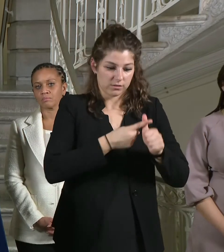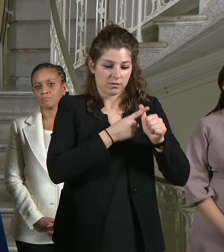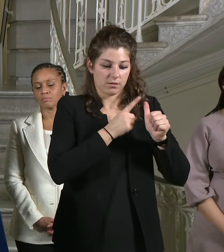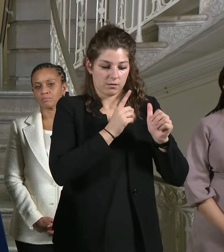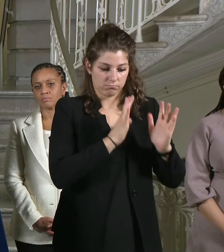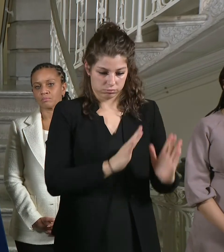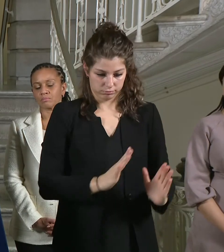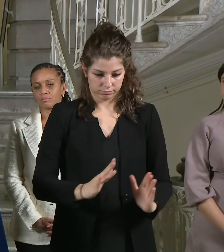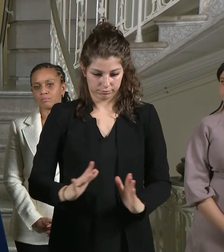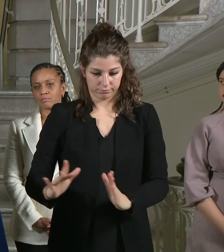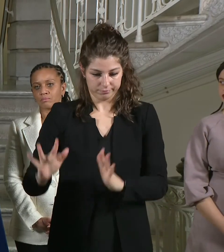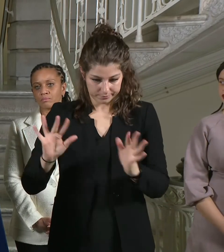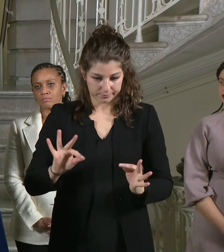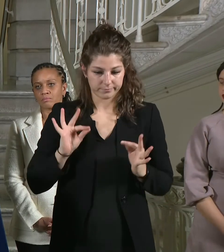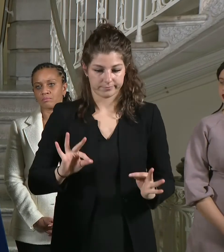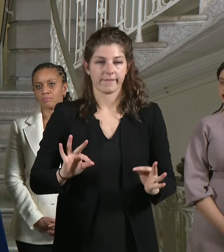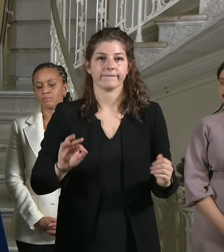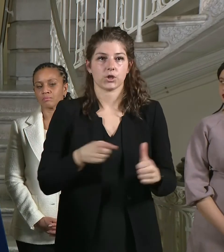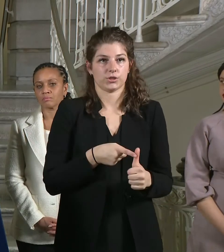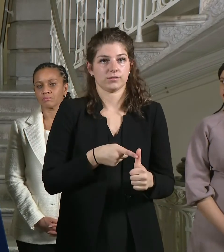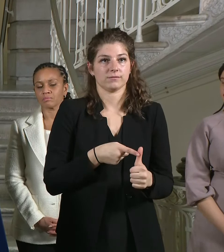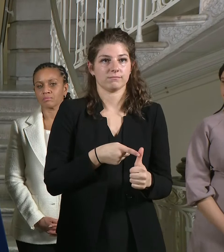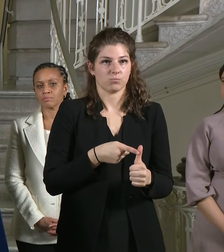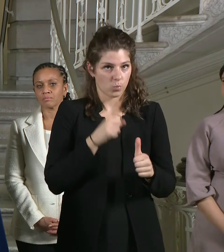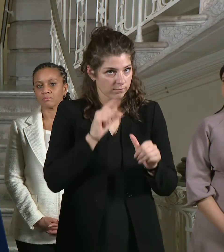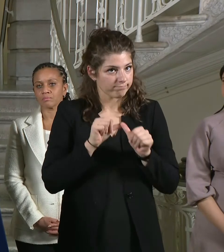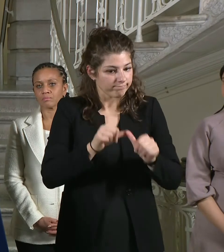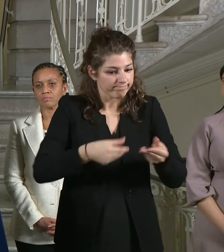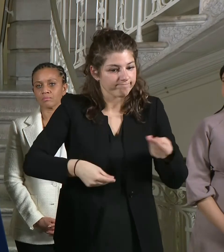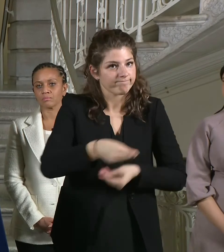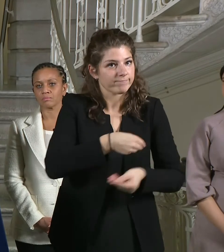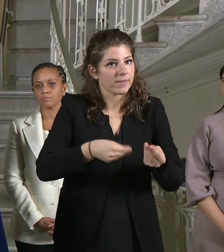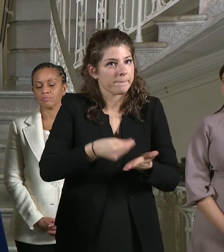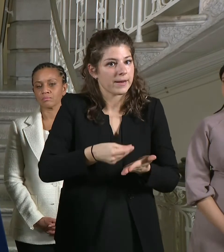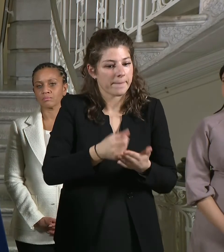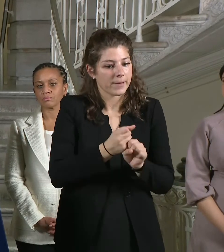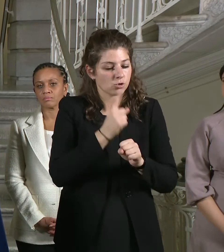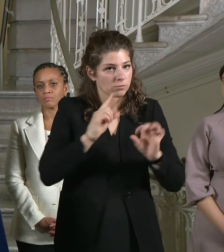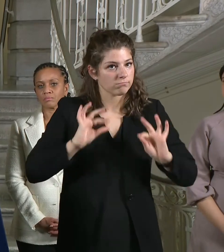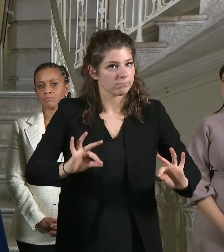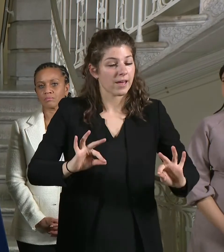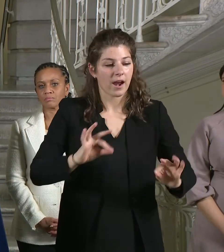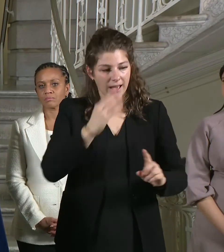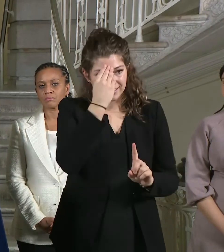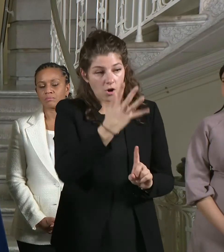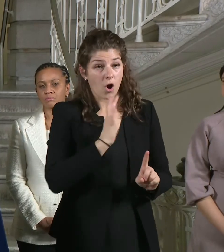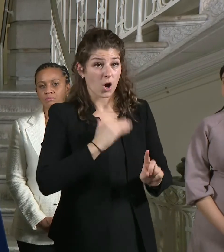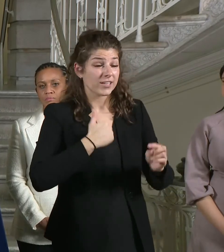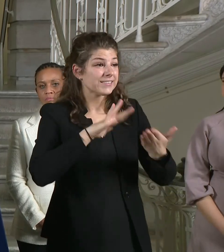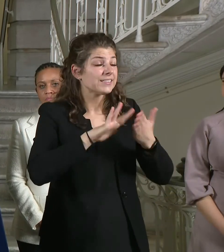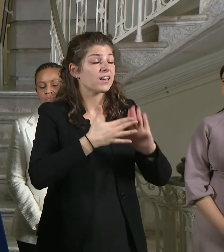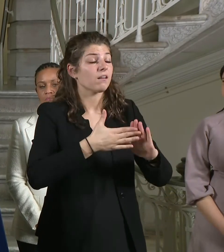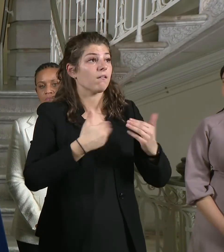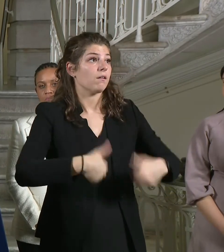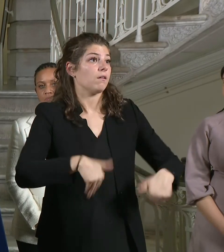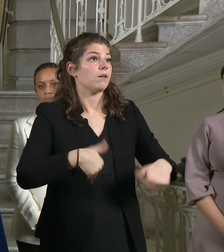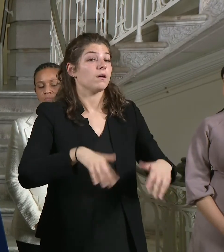I SHARED WITH HIM THE FIRST ORDER OF BUSINESS THAT WE MUST GET OUR SCHOOL HOUSE